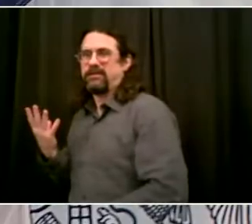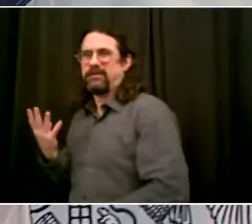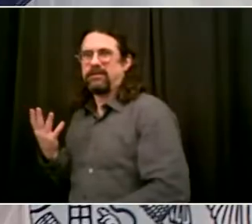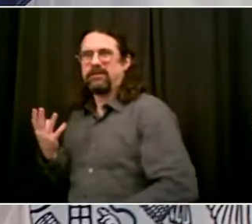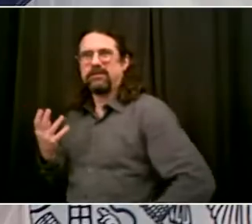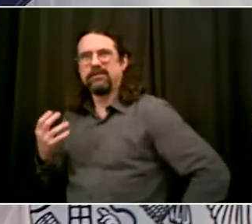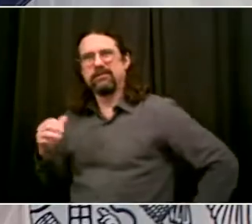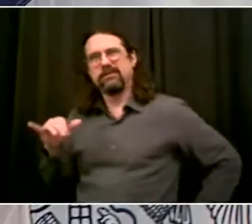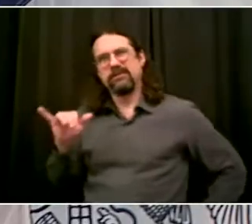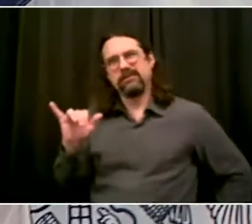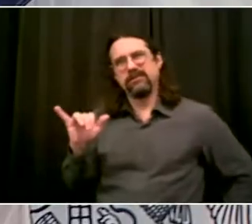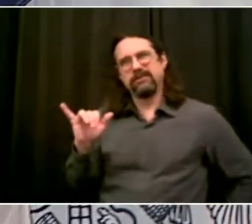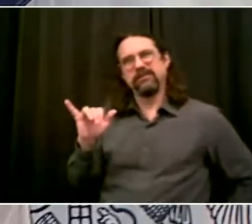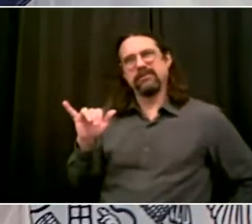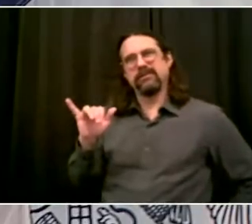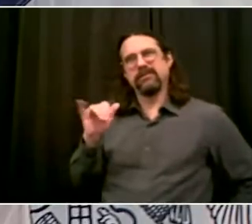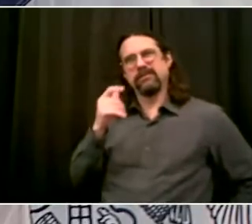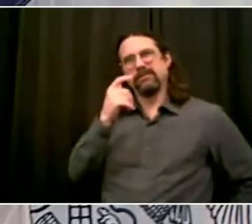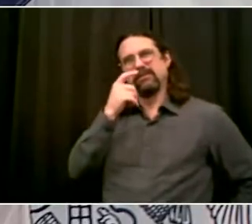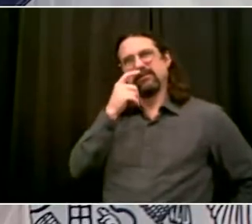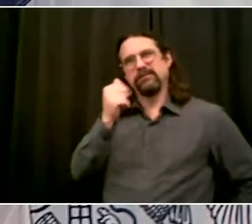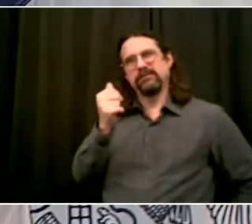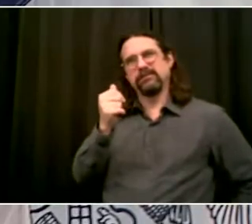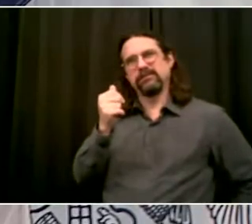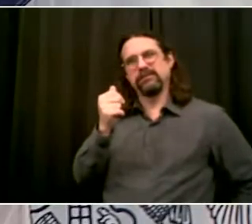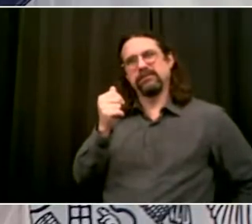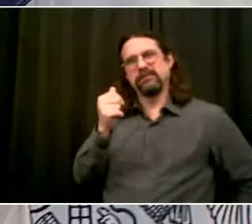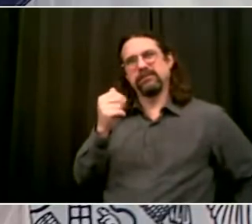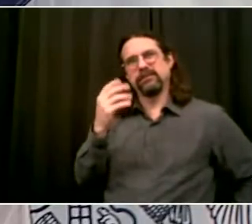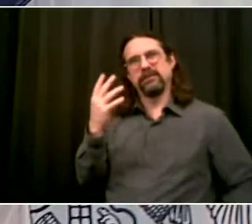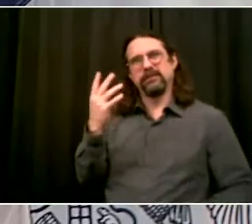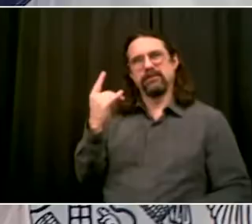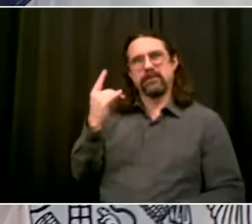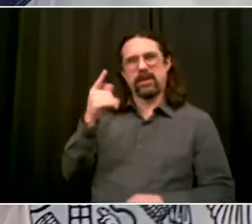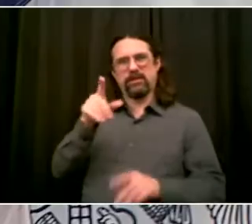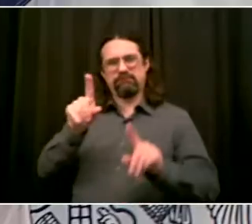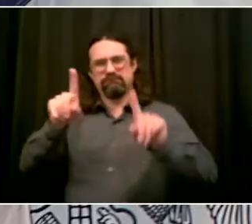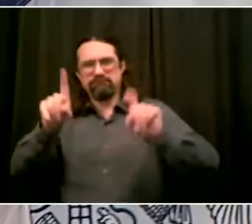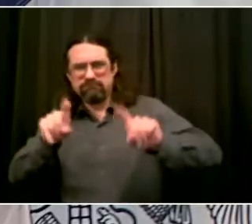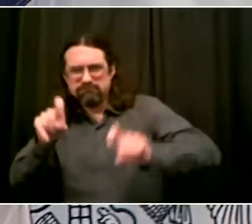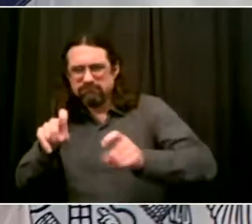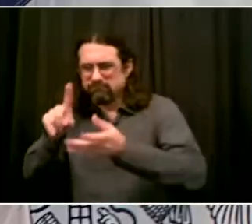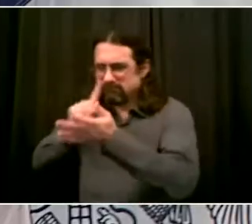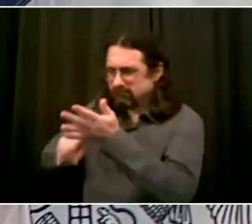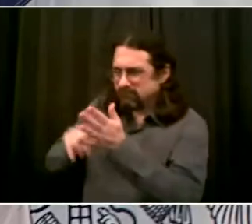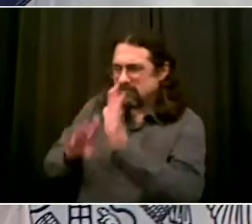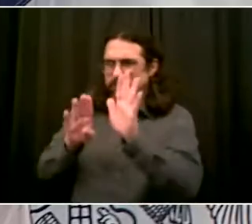HERE THAT THERE COULD BE A LEGACY ISSUE HERE THAT IT WASAS DEVELOPED WITHOUT INCORPORATING